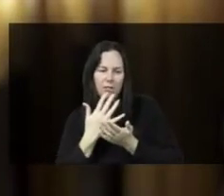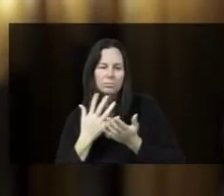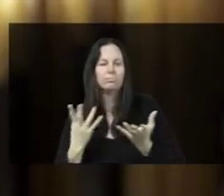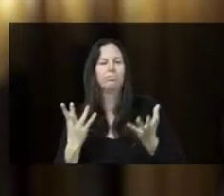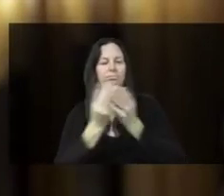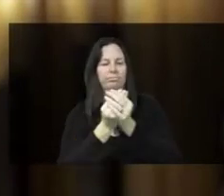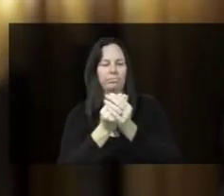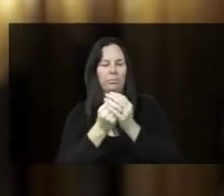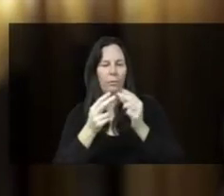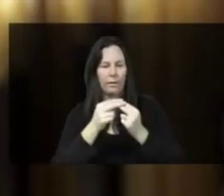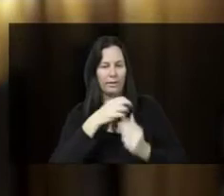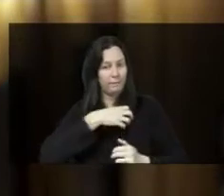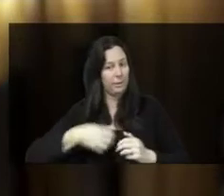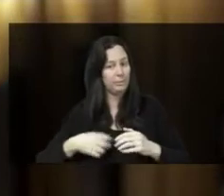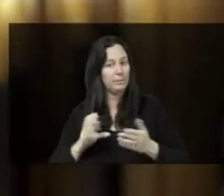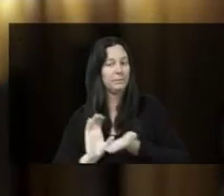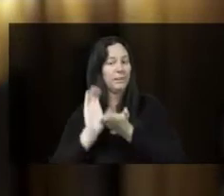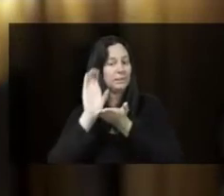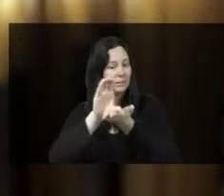and, partly with government funding,